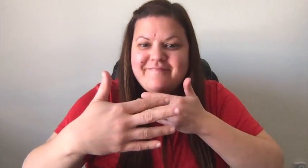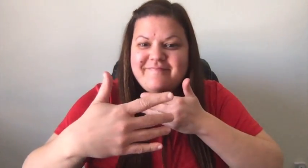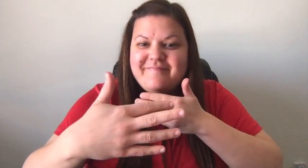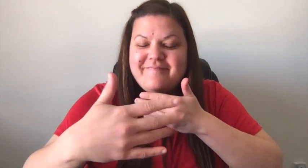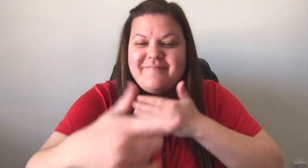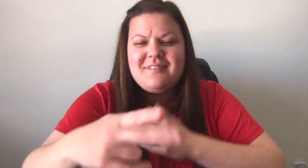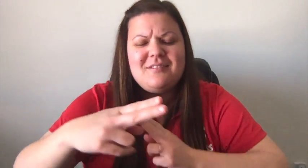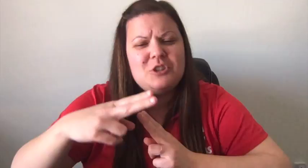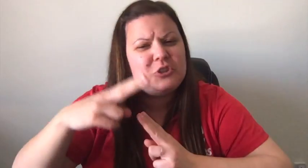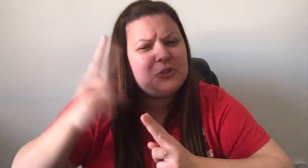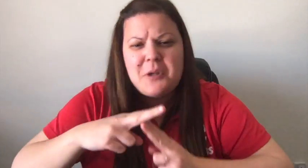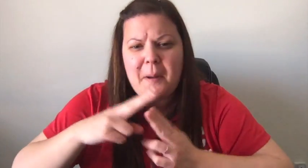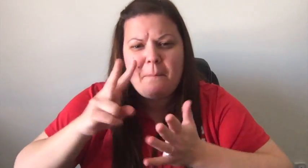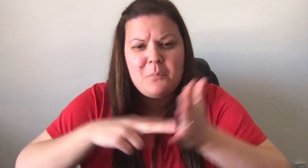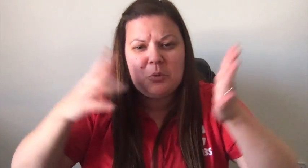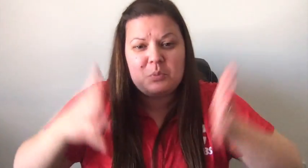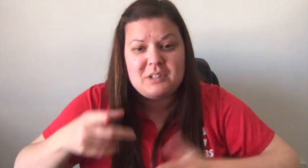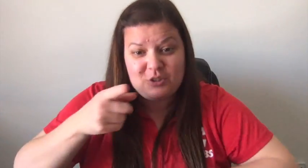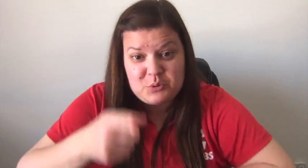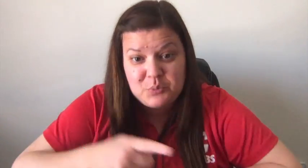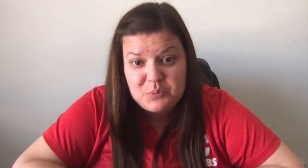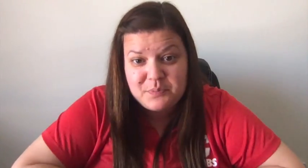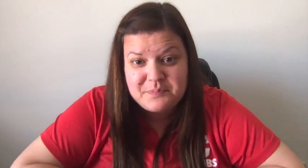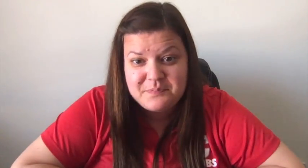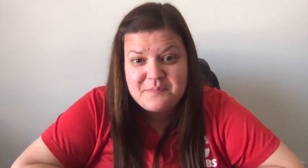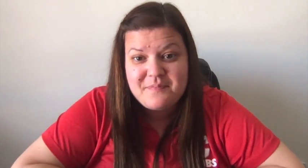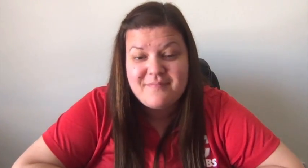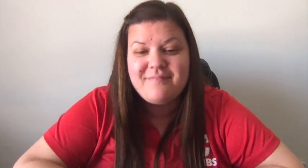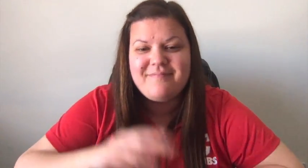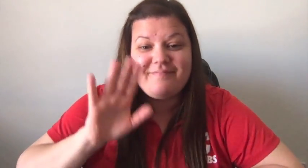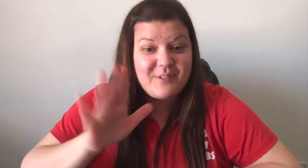student and I look forward to seeing what more you will